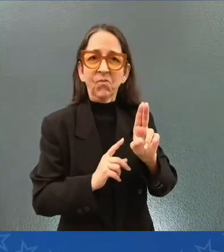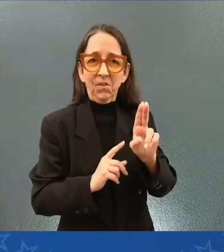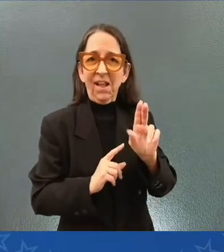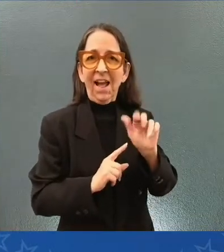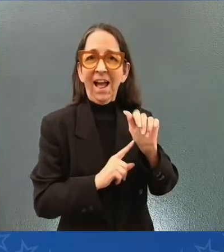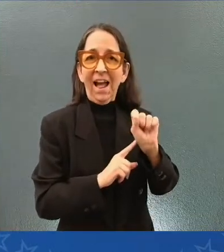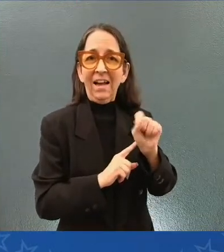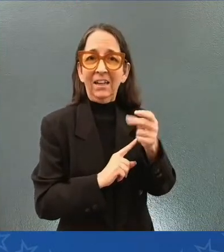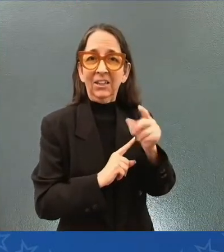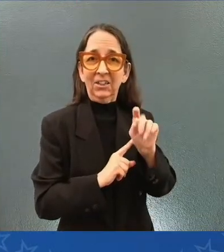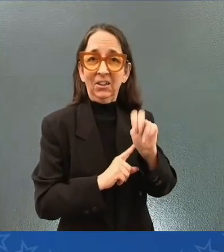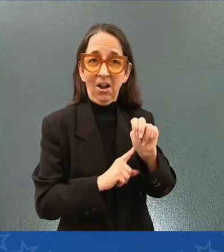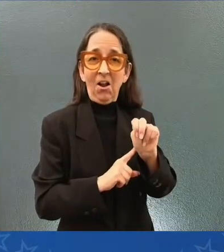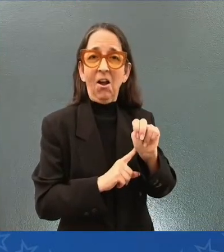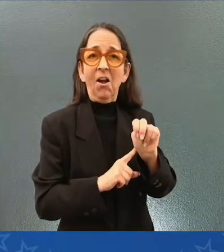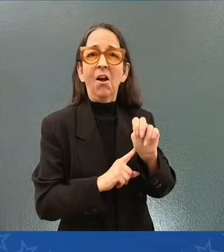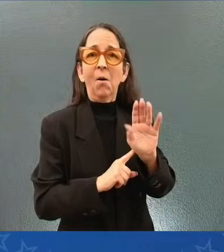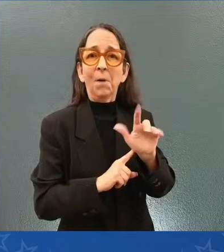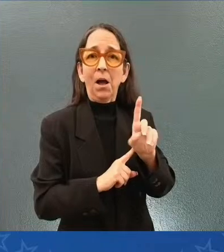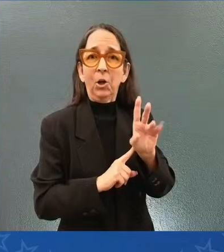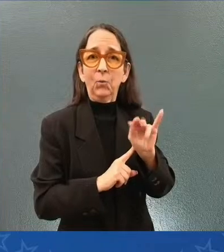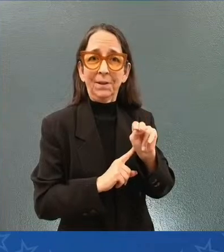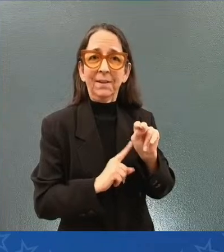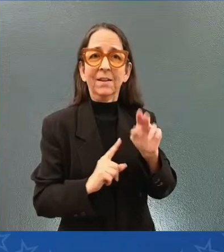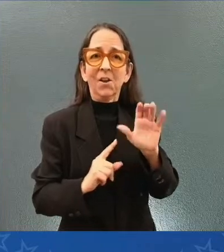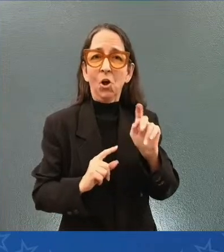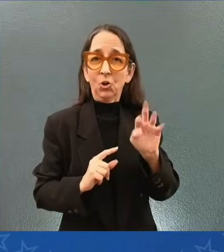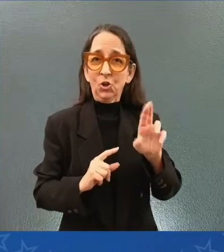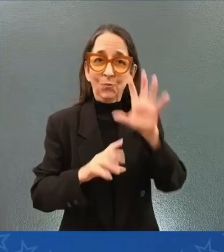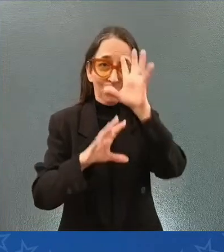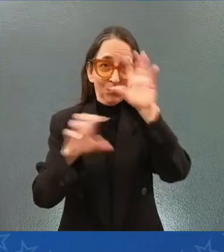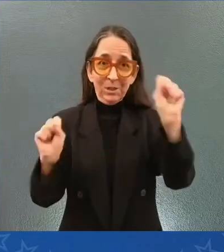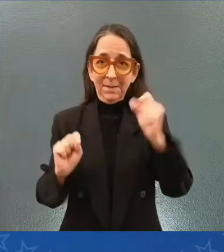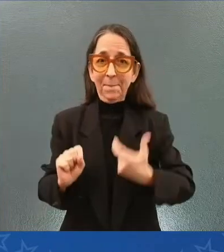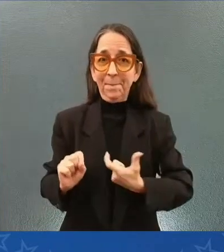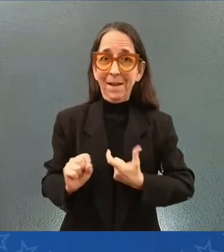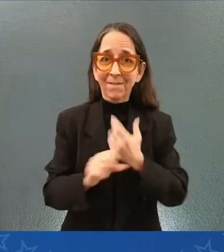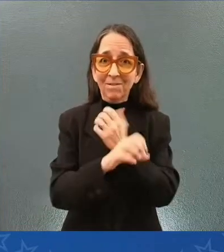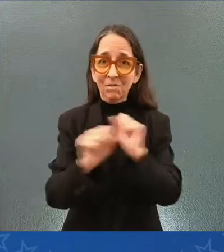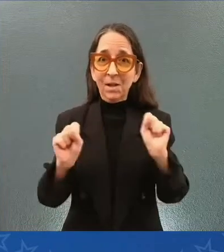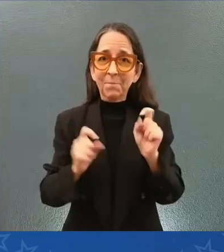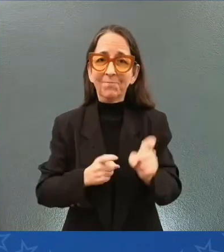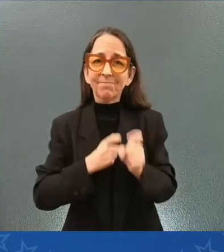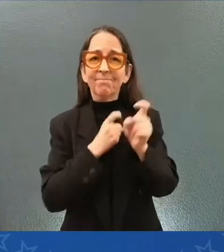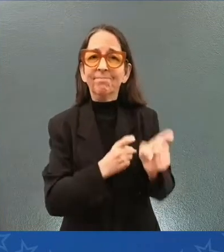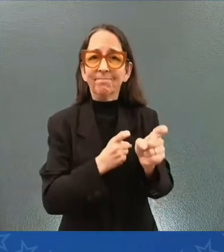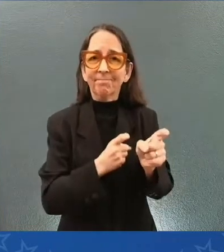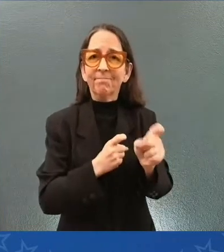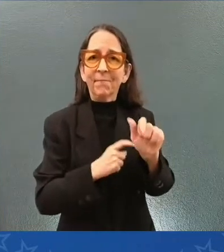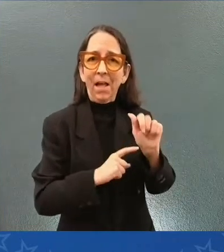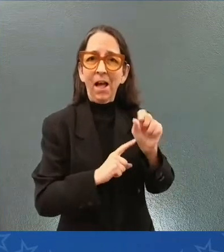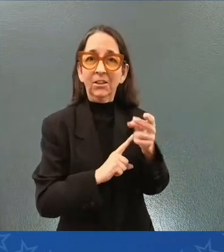The Presidential Medal of Freedom is awarded to Ashton Baldwin Carter. A scientist turned Secretary of Defense,